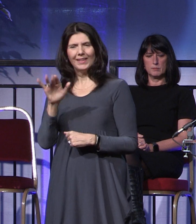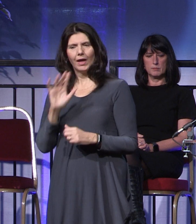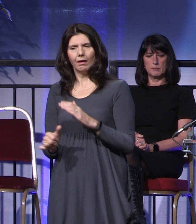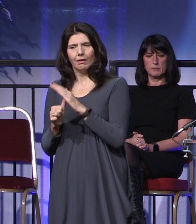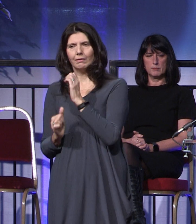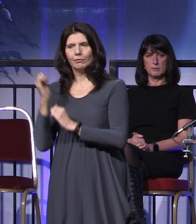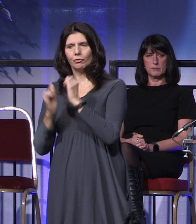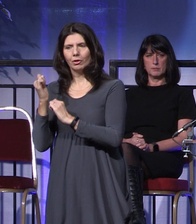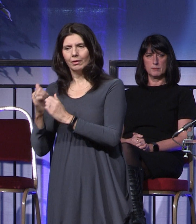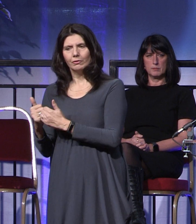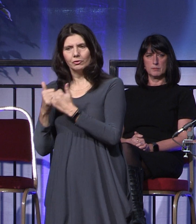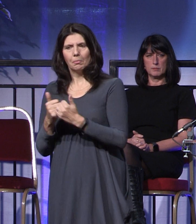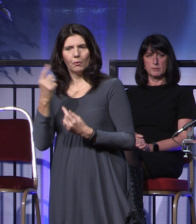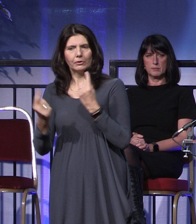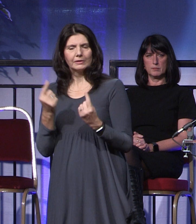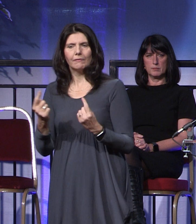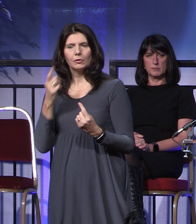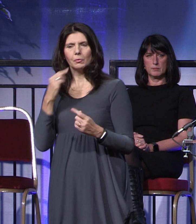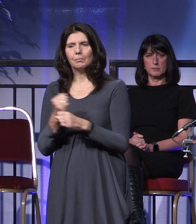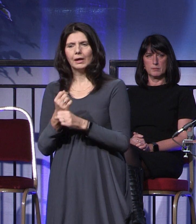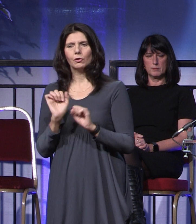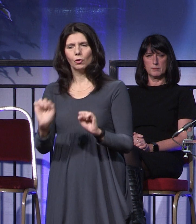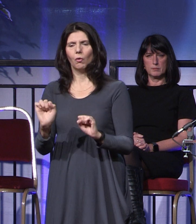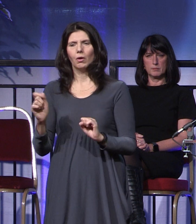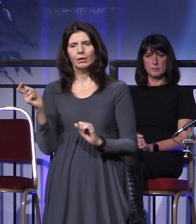that have made your success at the university possible and I would like to